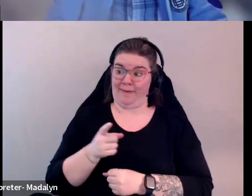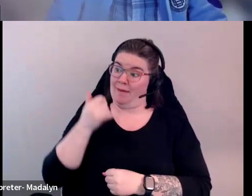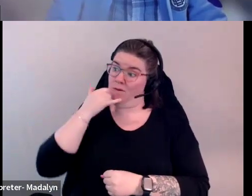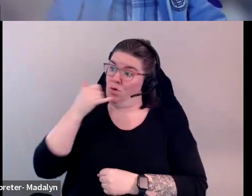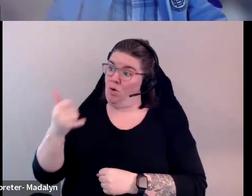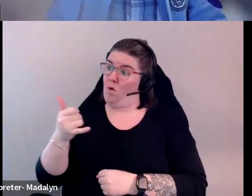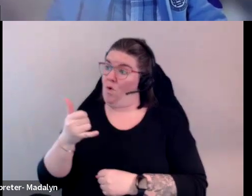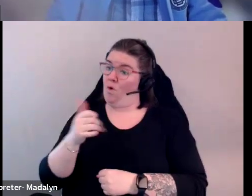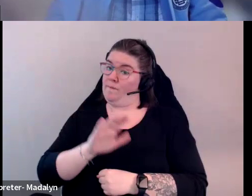Don Posh: they're